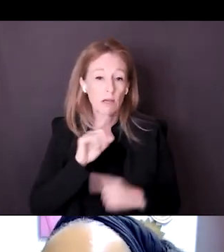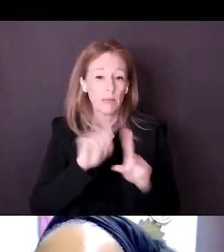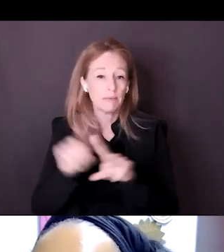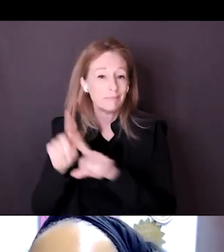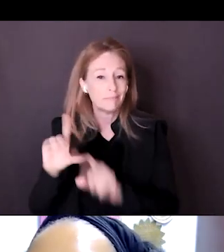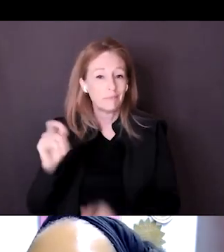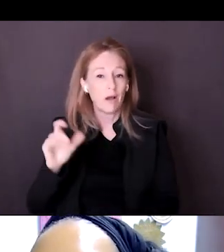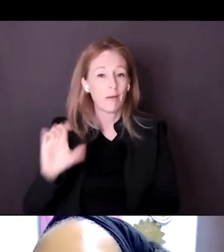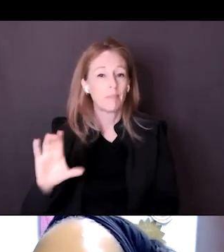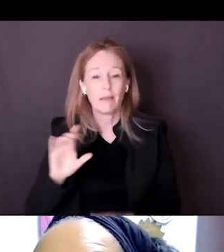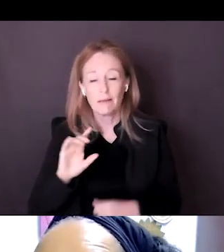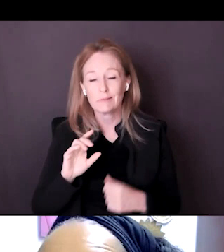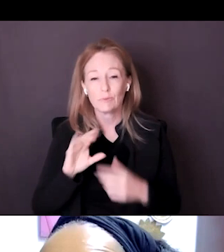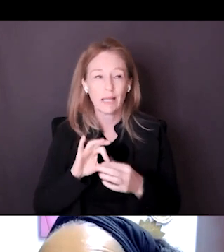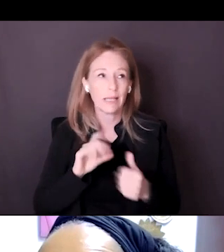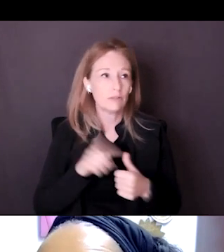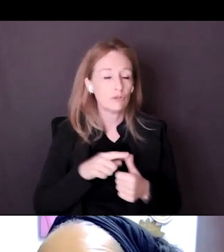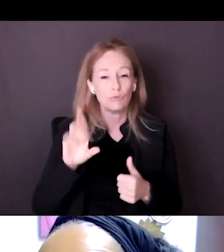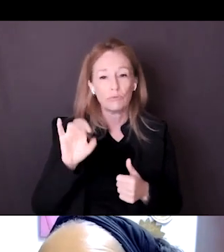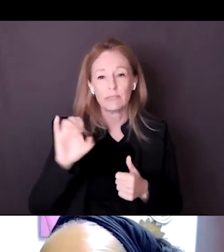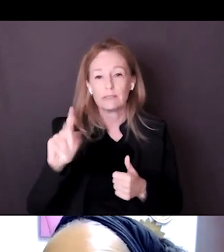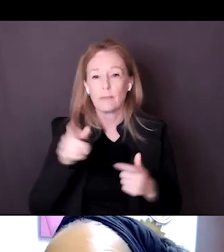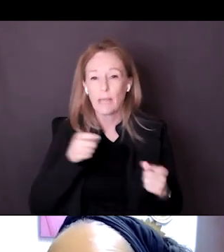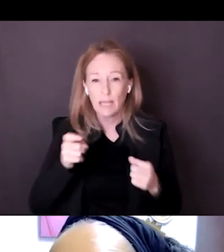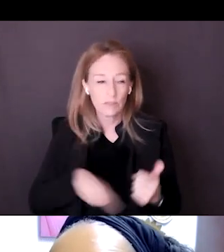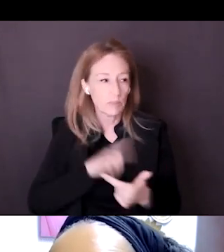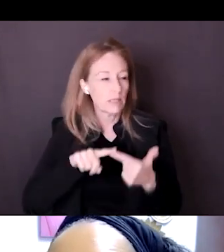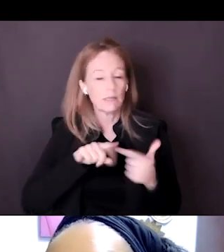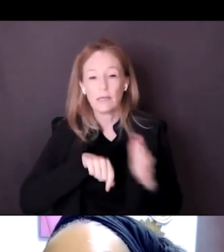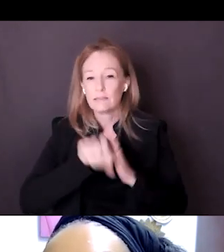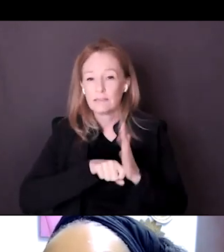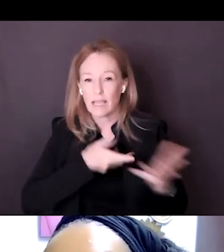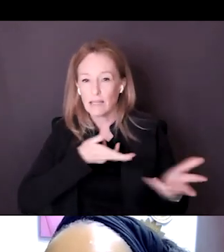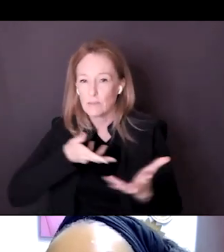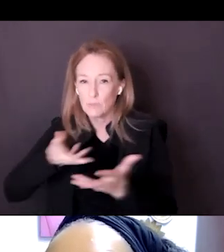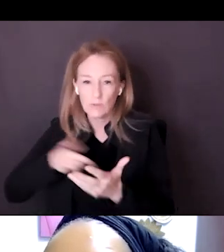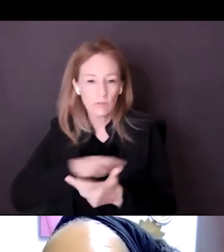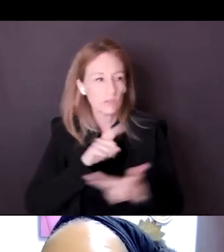MANAGEMENT, COMMUNICATION BETWEEN THE STATES, 988 AND 911 CENTERS